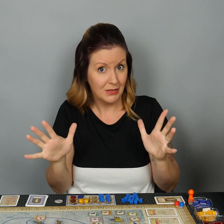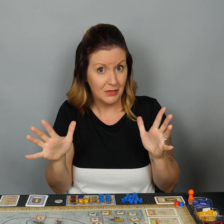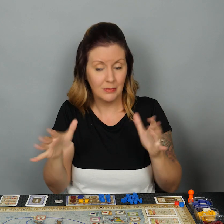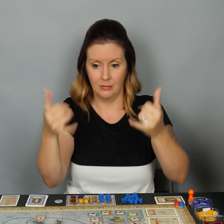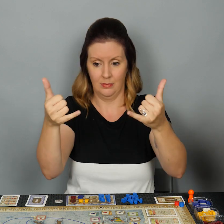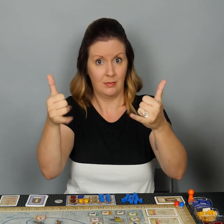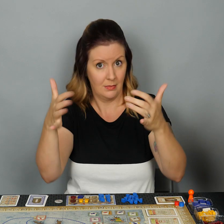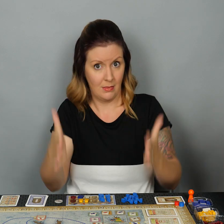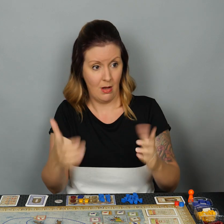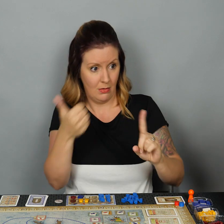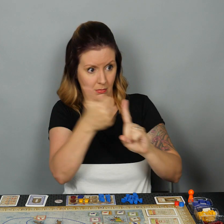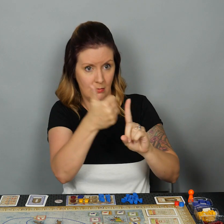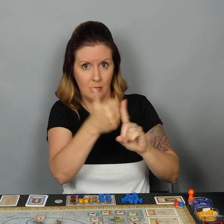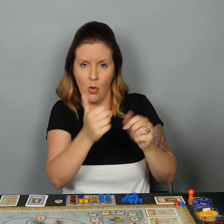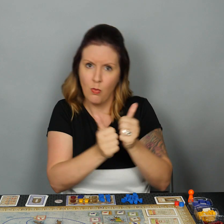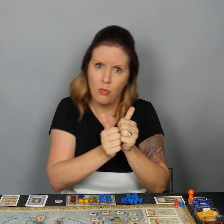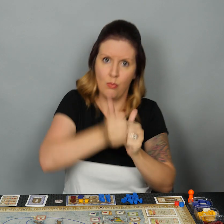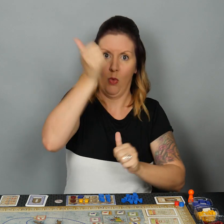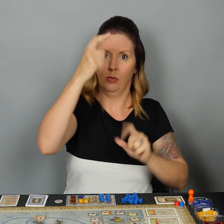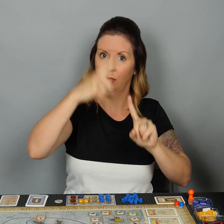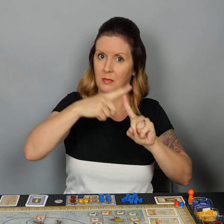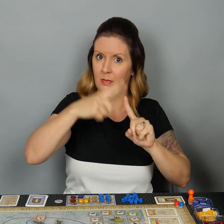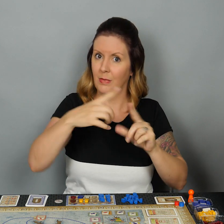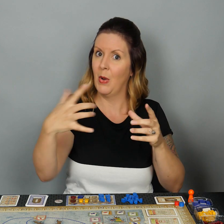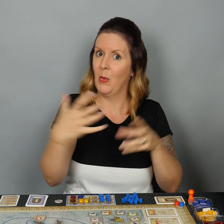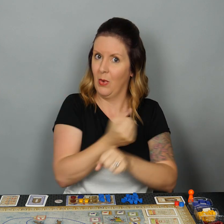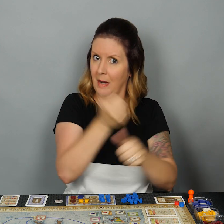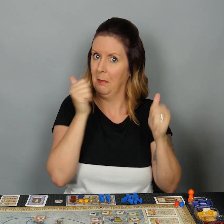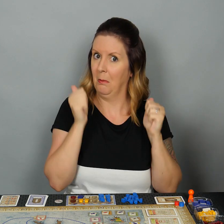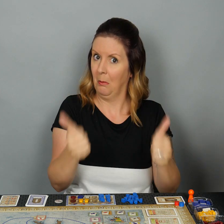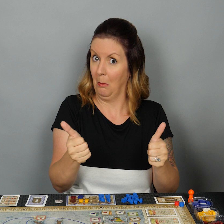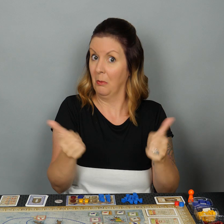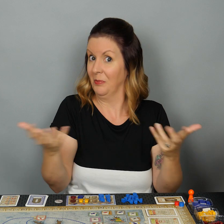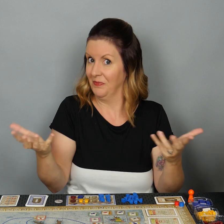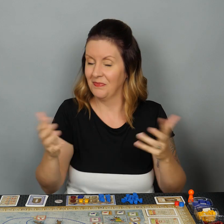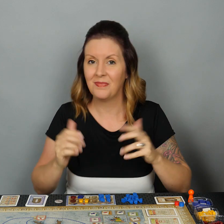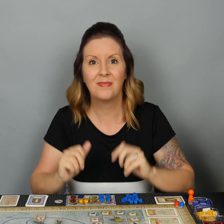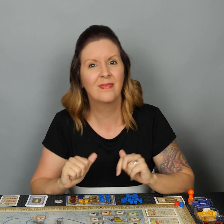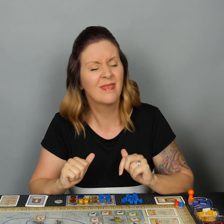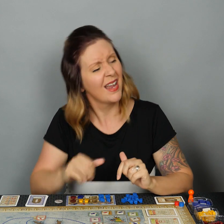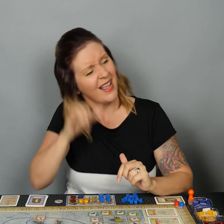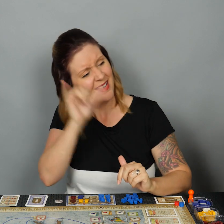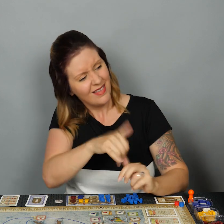When the game ends, the player with the most points wins.